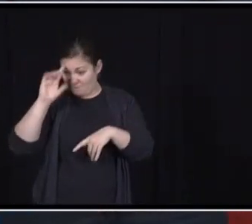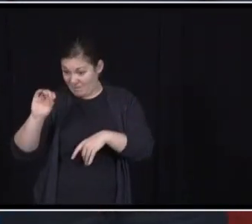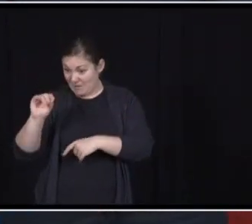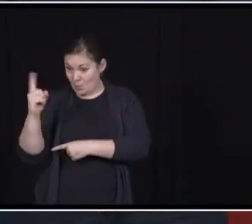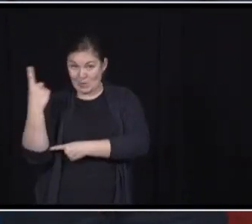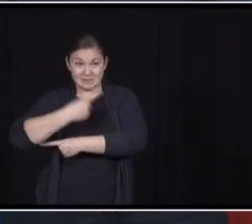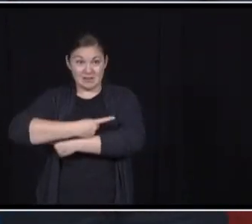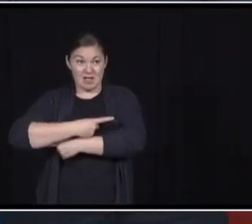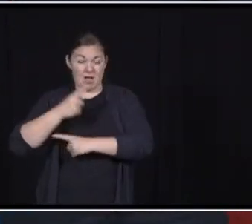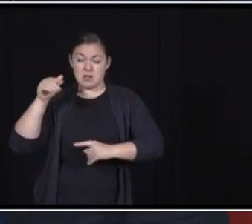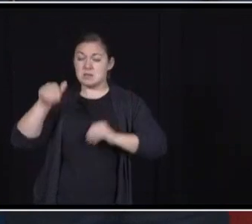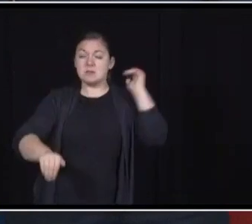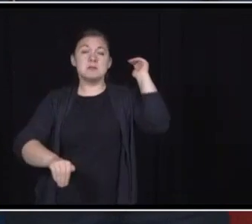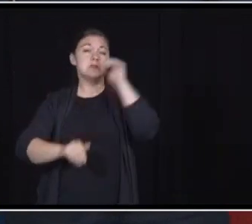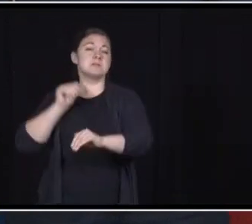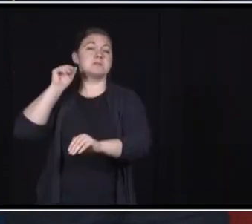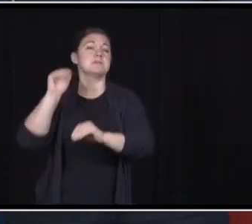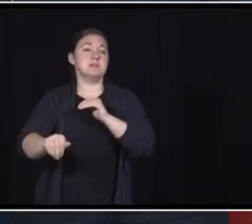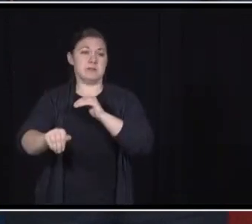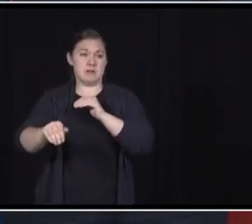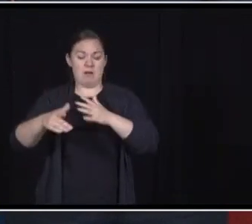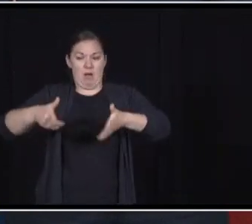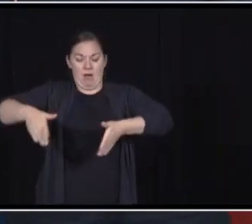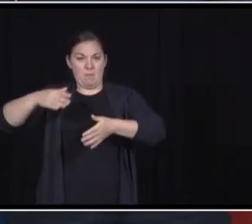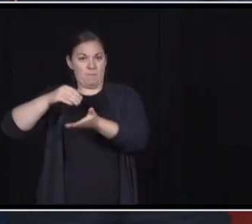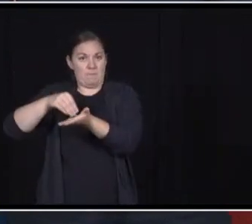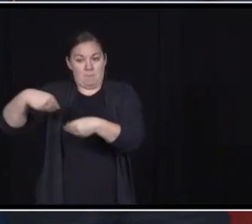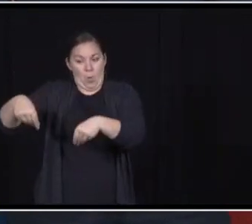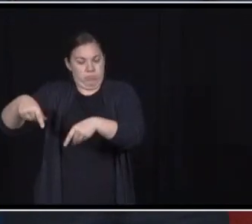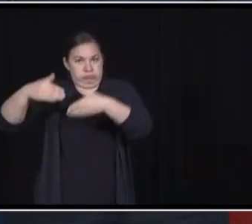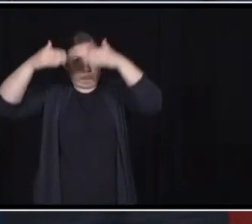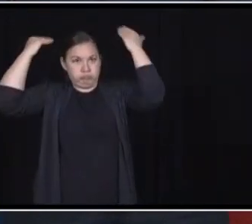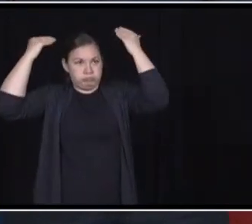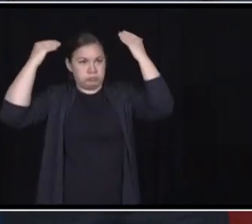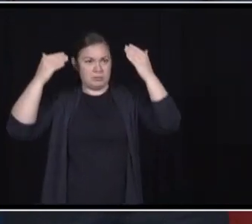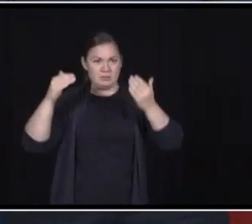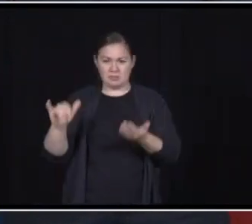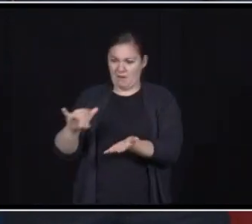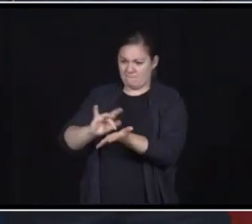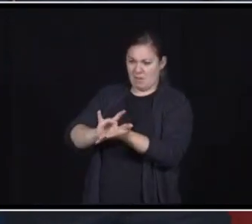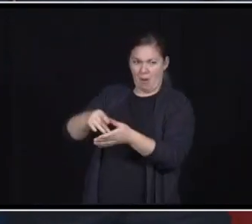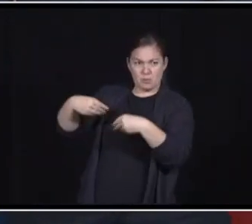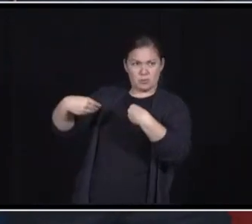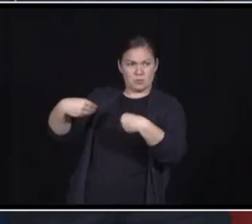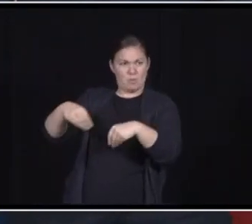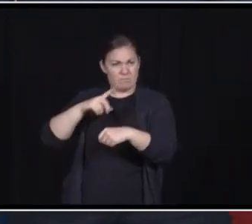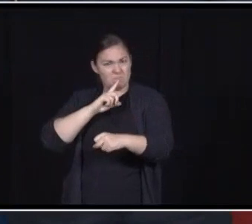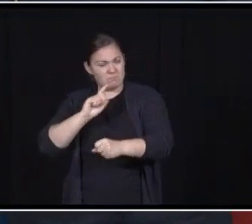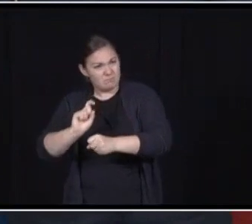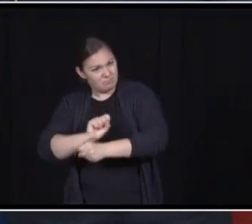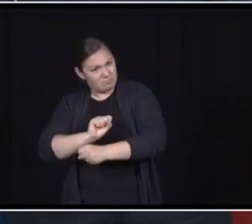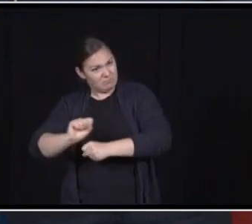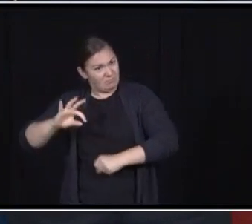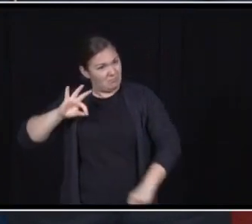Most pharmacies offering testing in the GTA anyway, either have an unavailable number where you call them, or a one to four week waitlist.